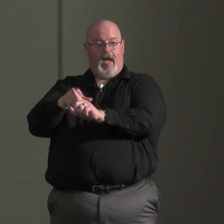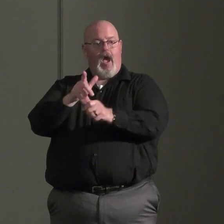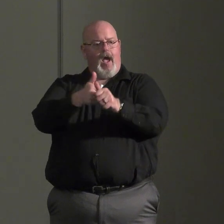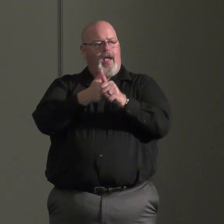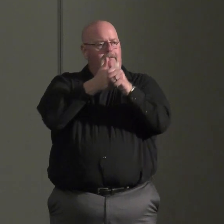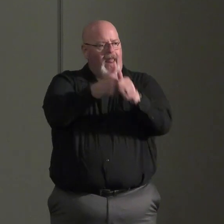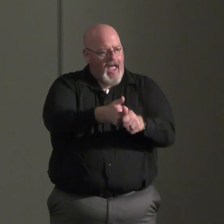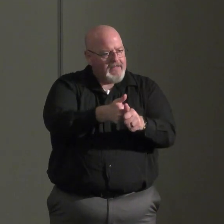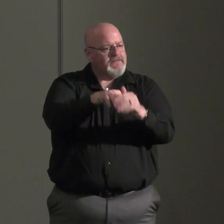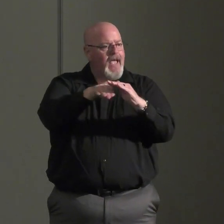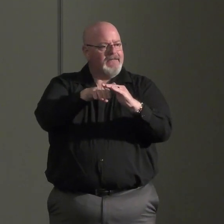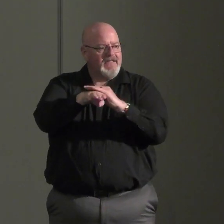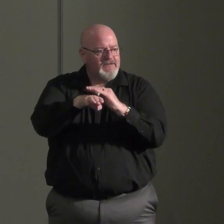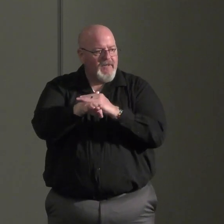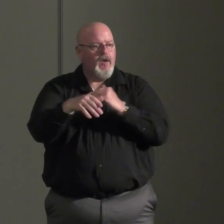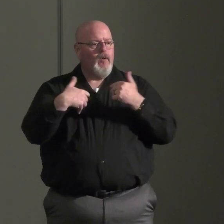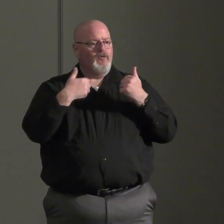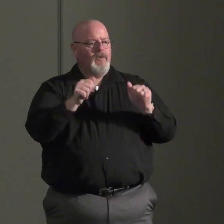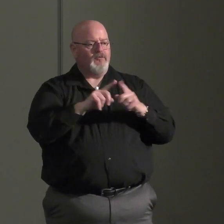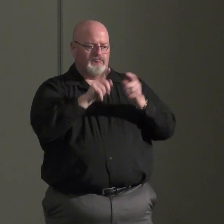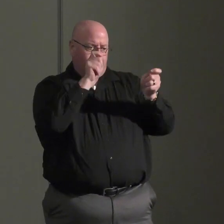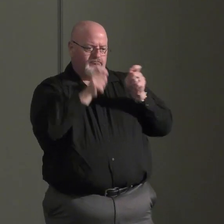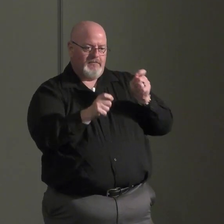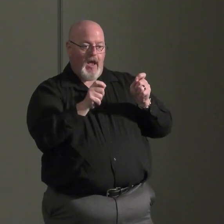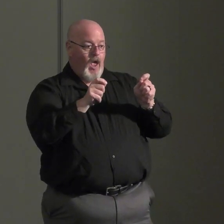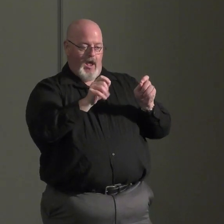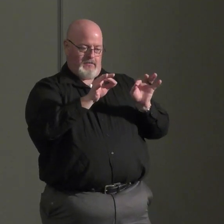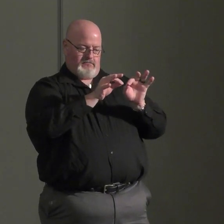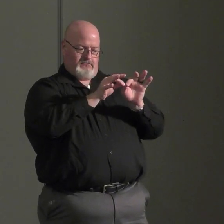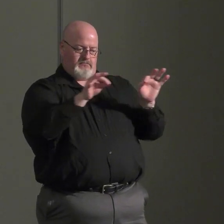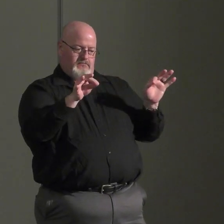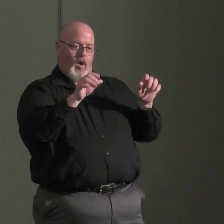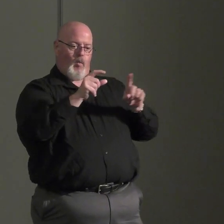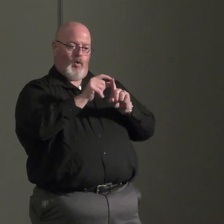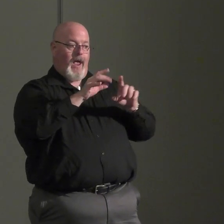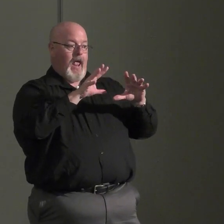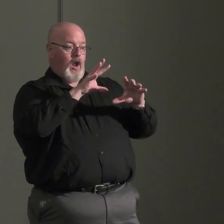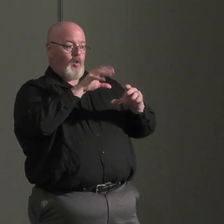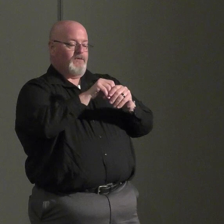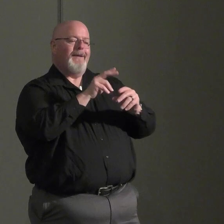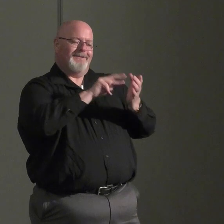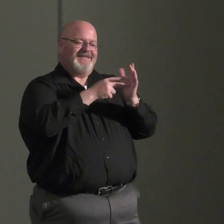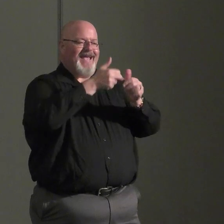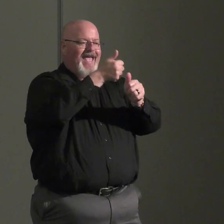accessibility, we're trying to redefine the word inclusion it means everyone. It needs